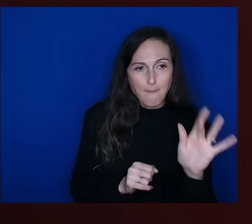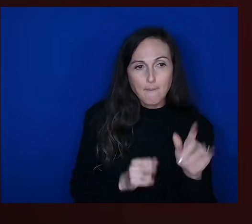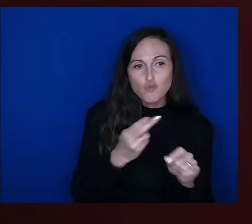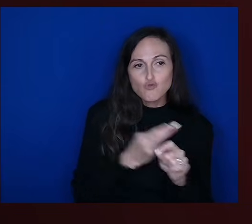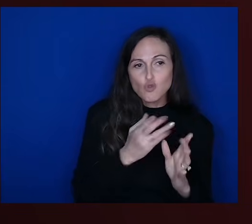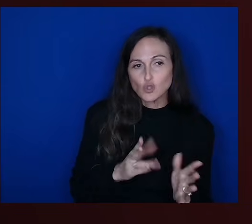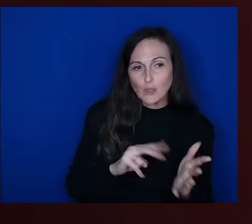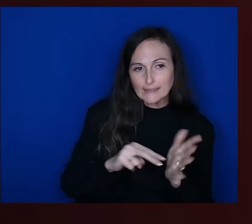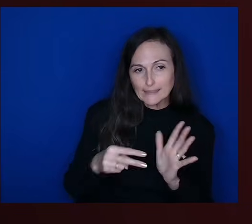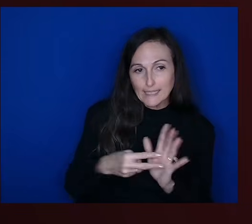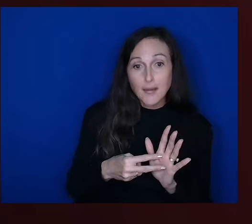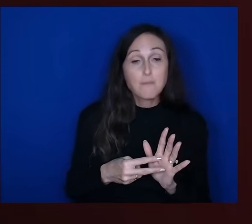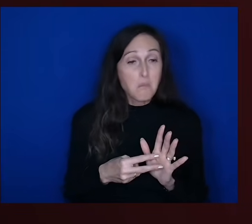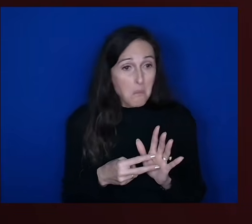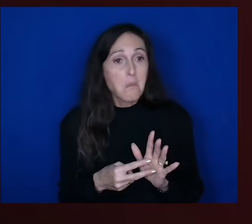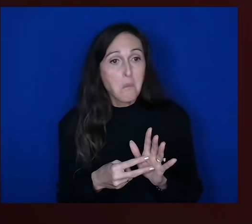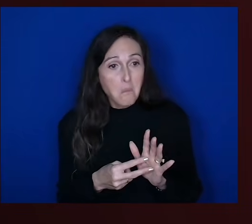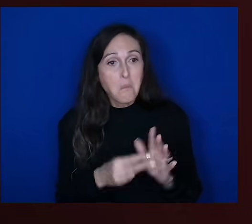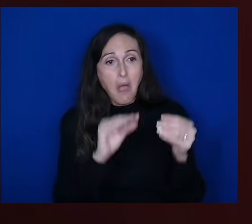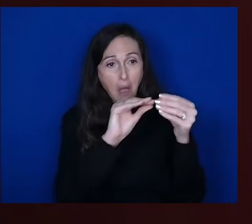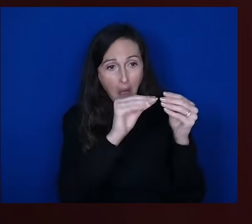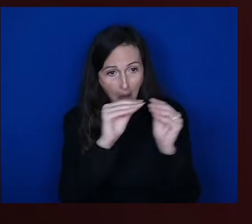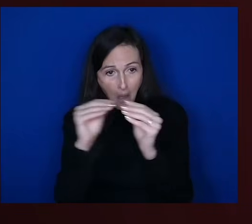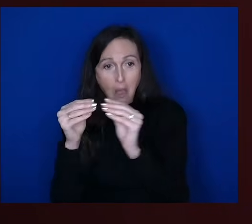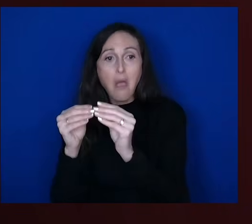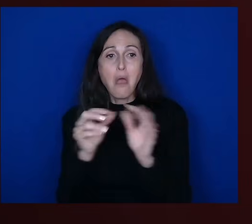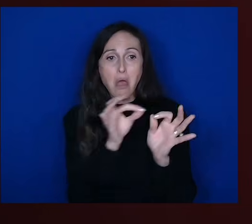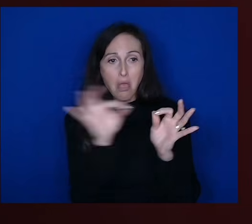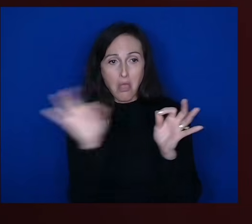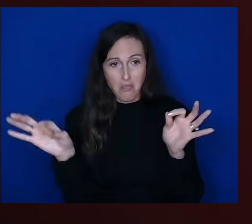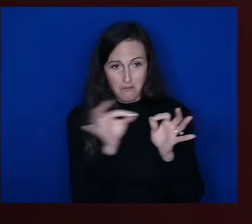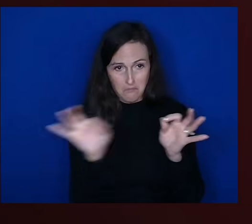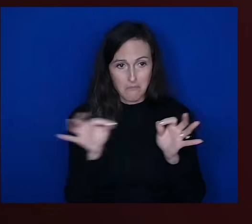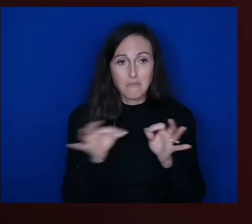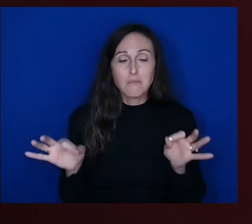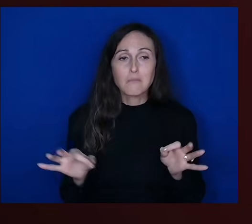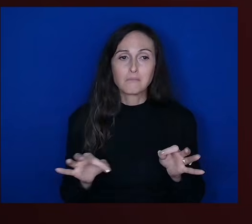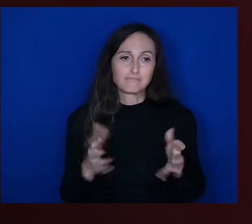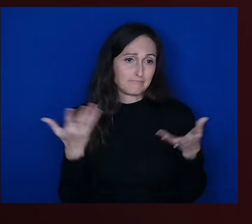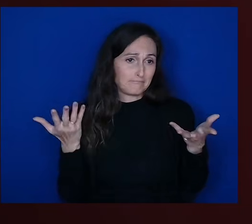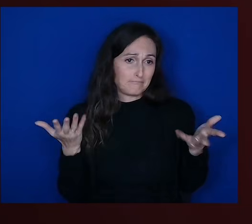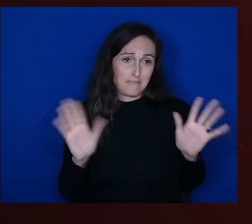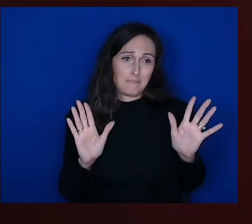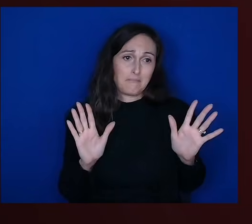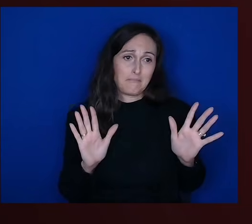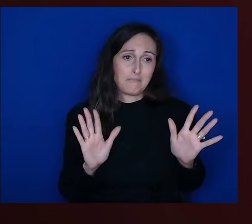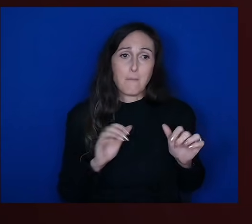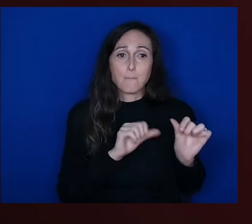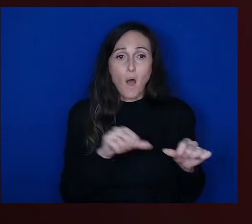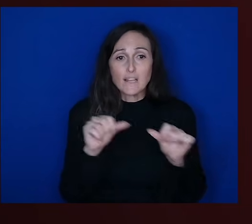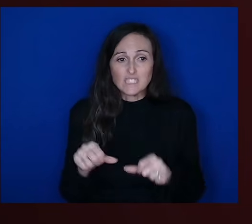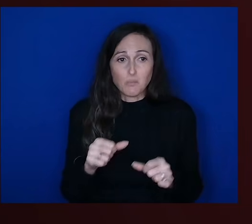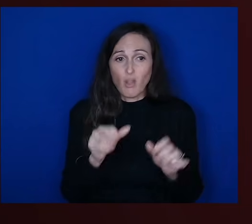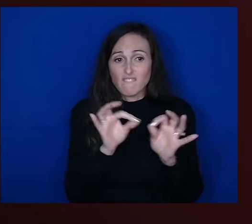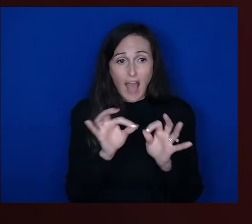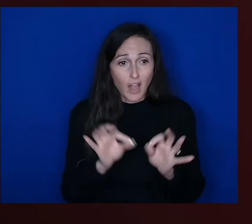it's just an enumeration of possible values. But what we're doing in